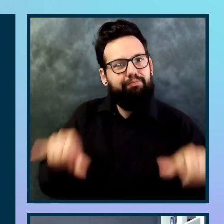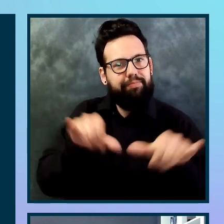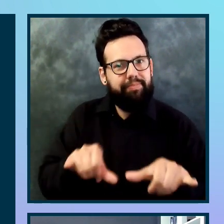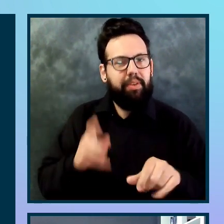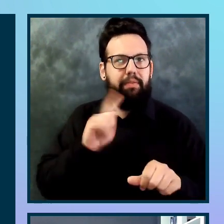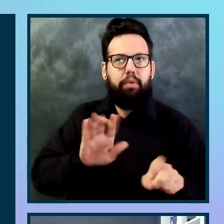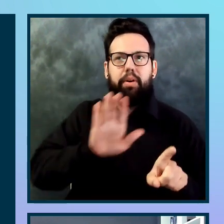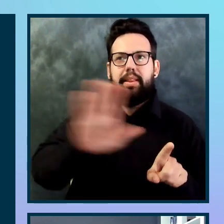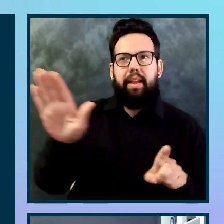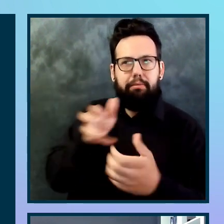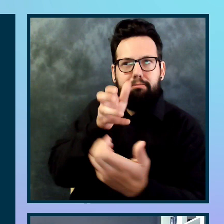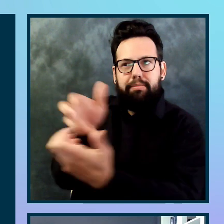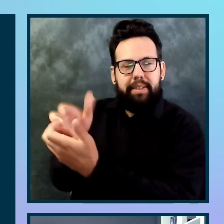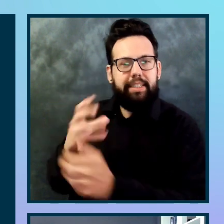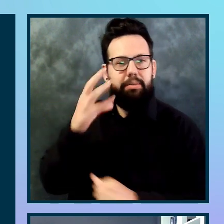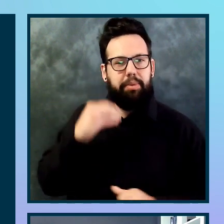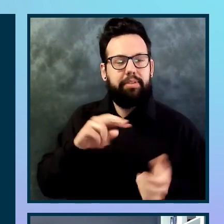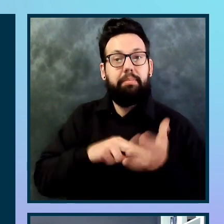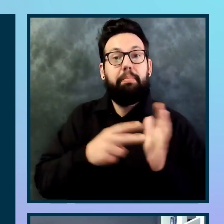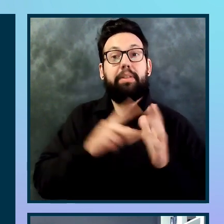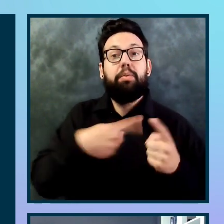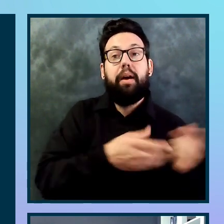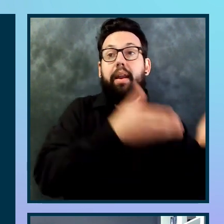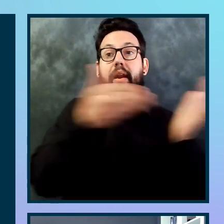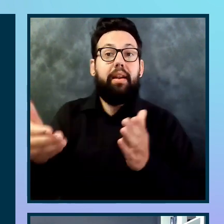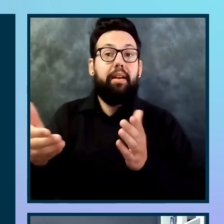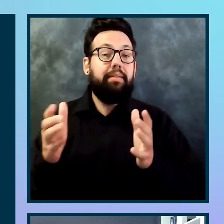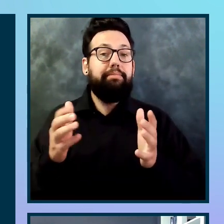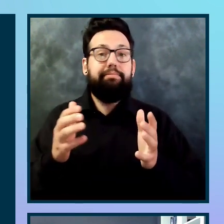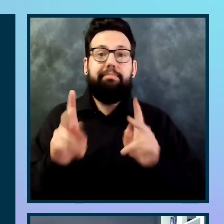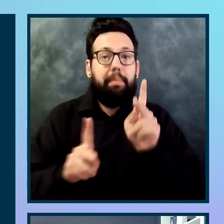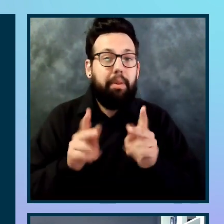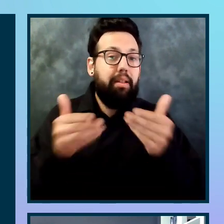it will be more clear for those that are trying to solve or develop or design this experiences.